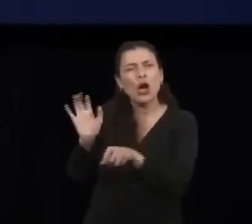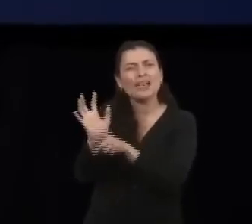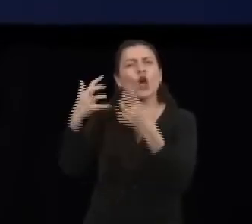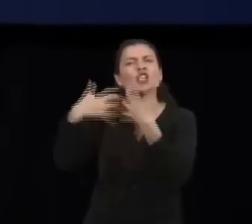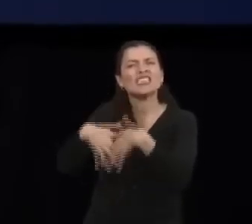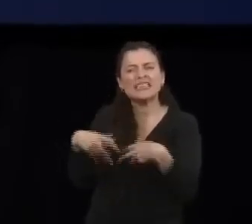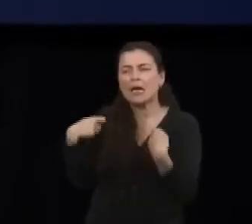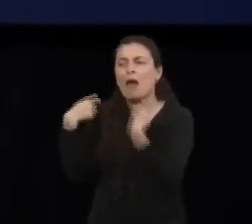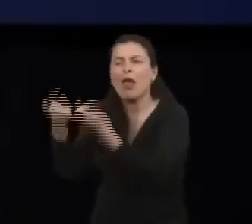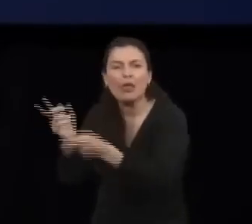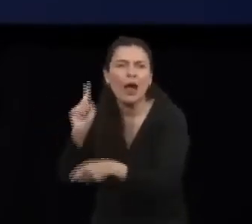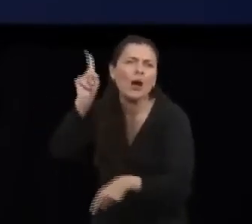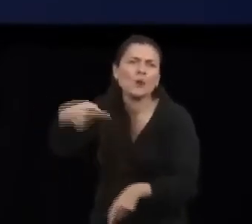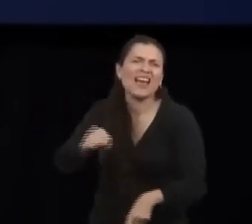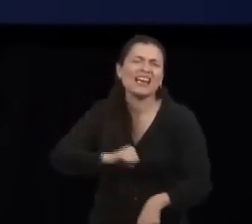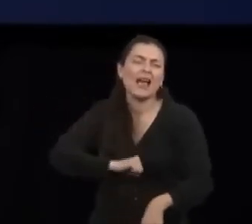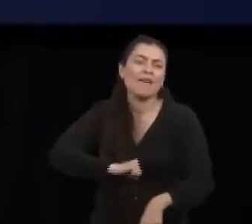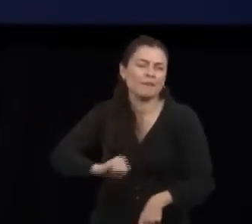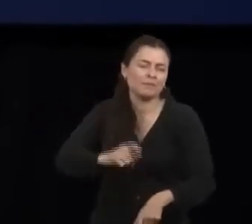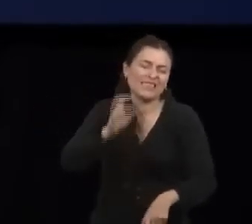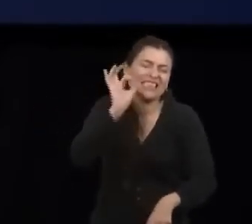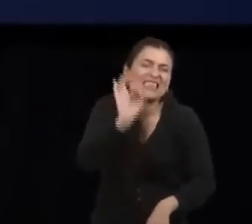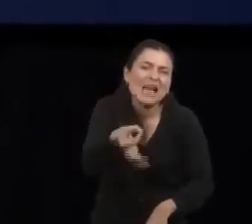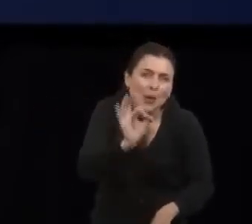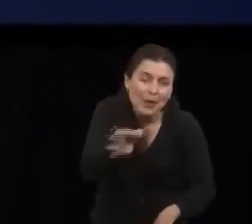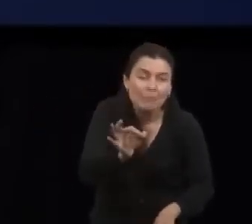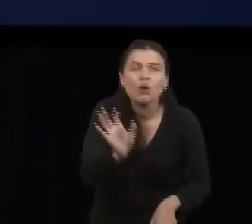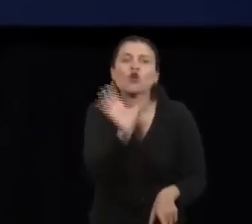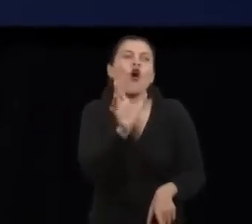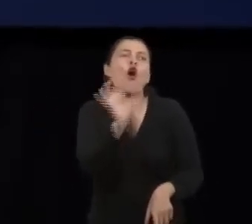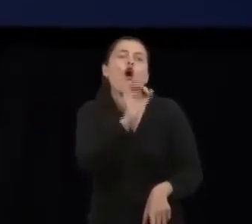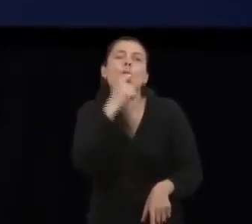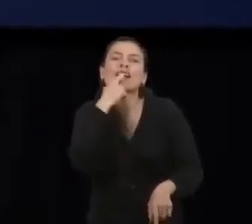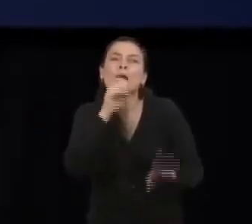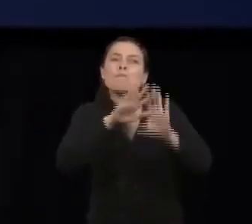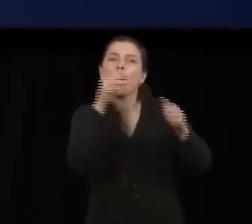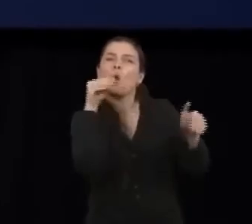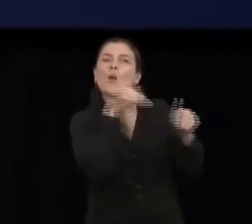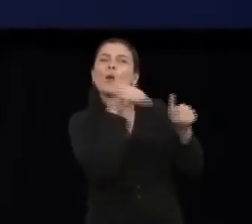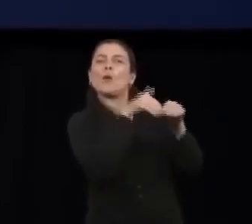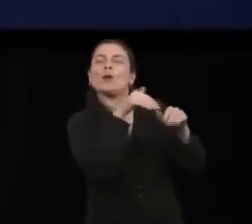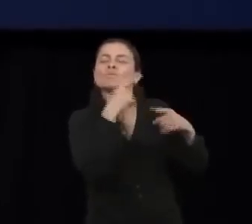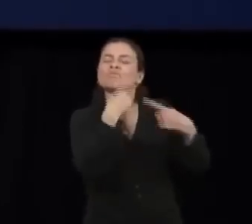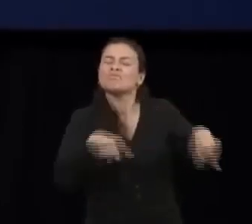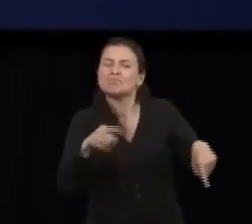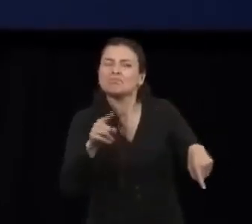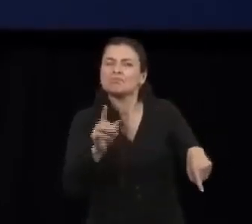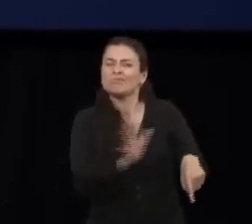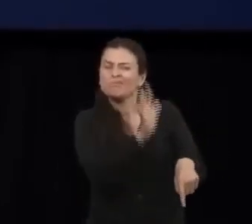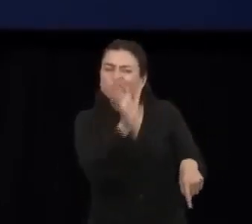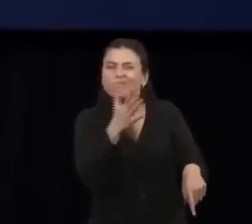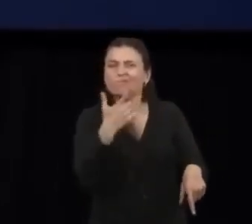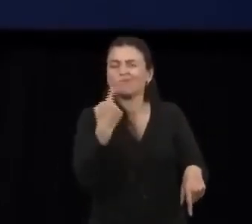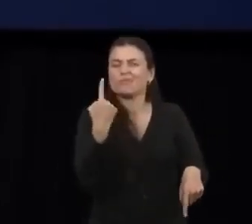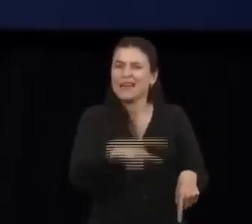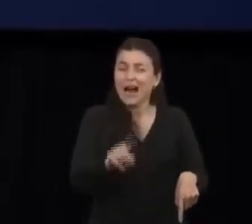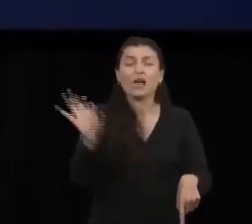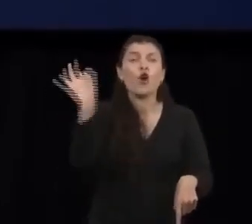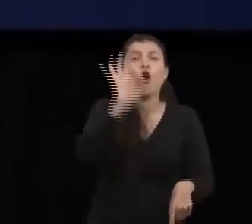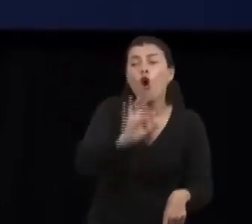whether it is VotoCadena, Urna Embarazada, or, of course, to pay cashiers so that they buy schools and stay with all the votes.